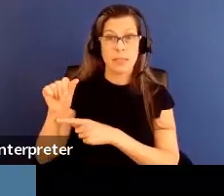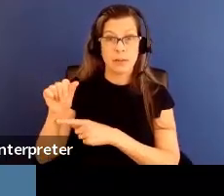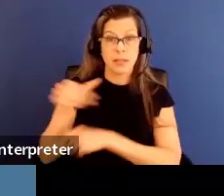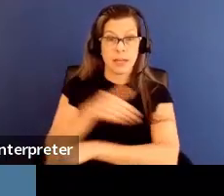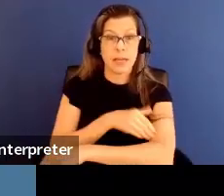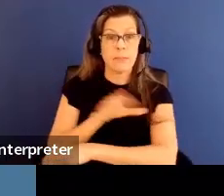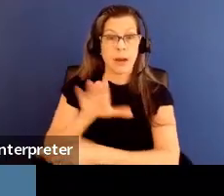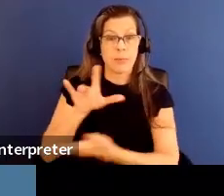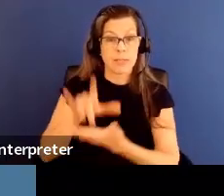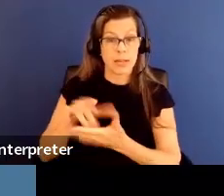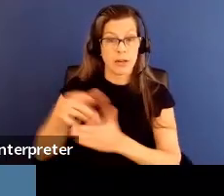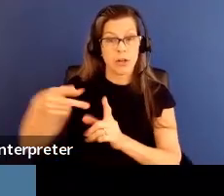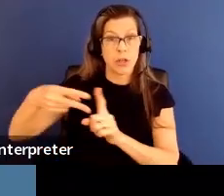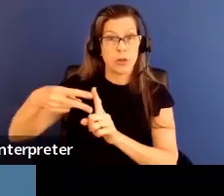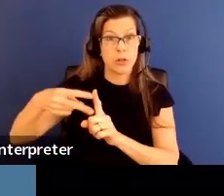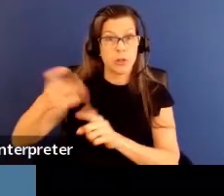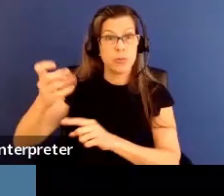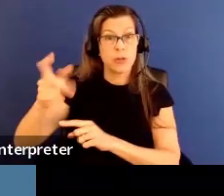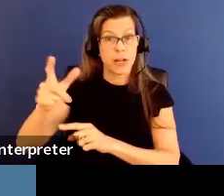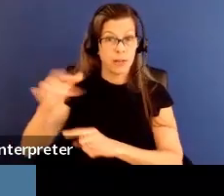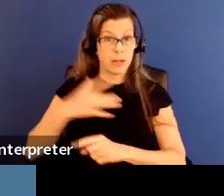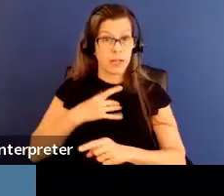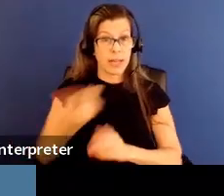post the link in the chat. Very quickly.